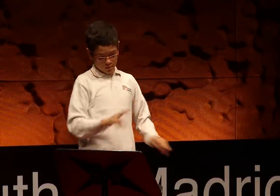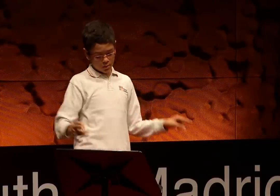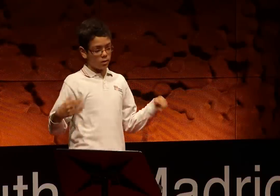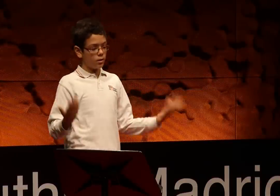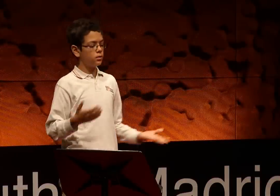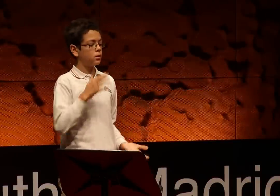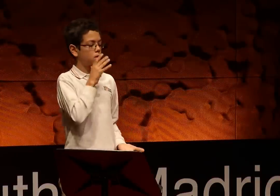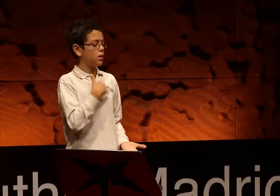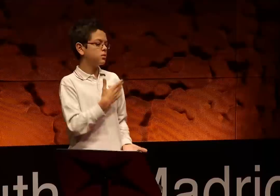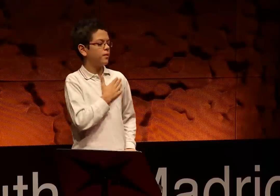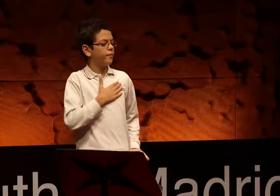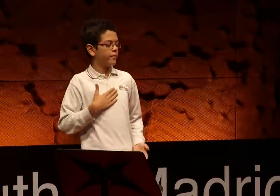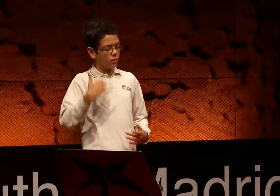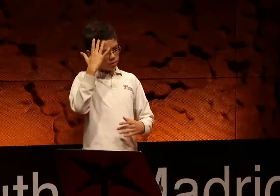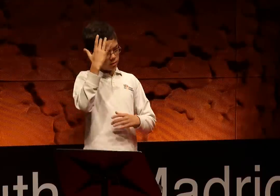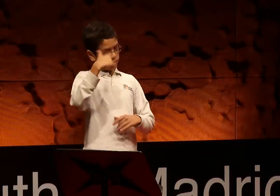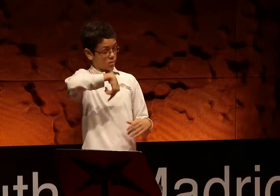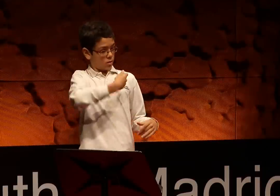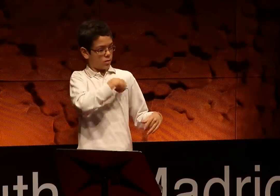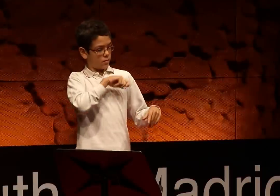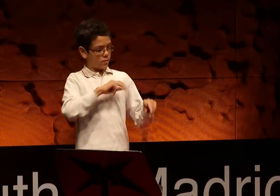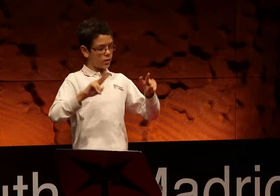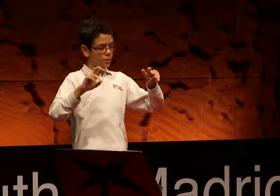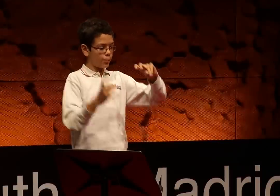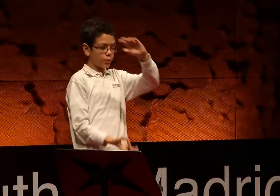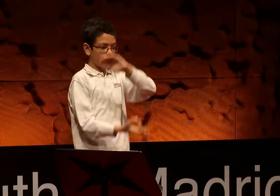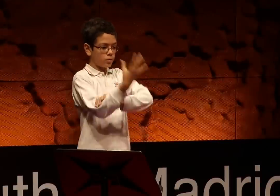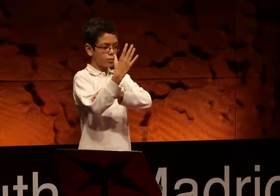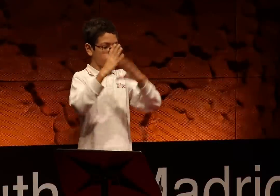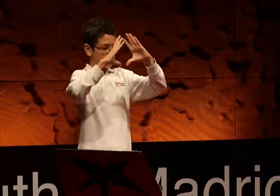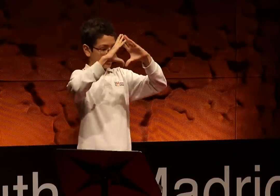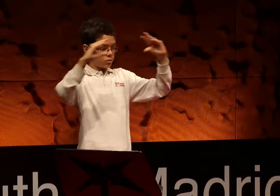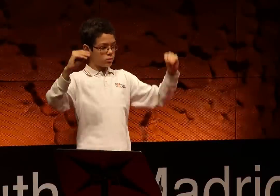Actually, I have been able to communicate with them thanks to that International Sign system.